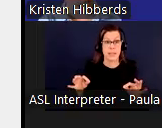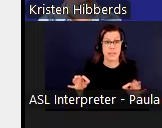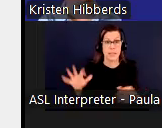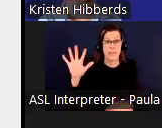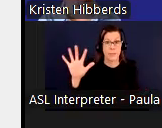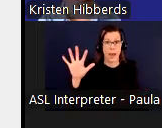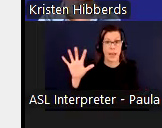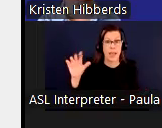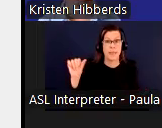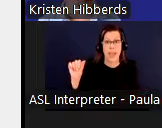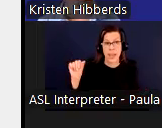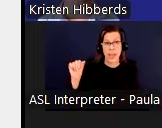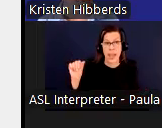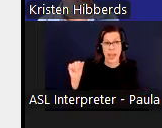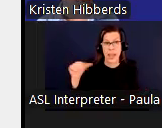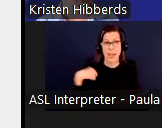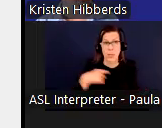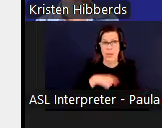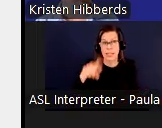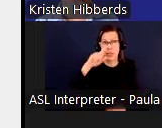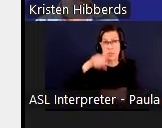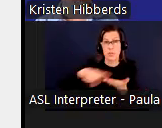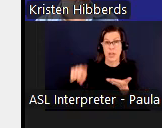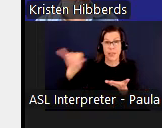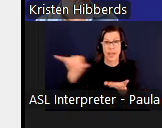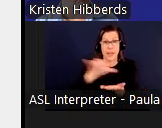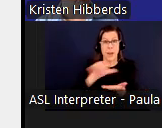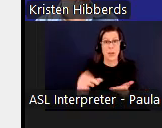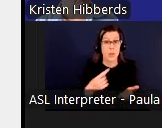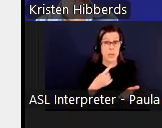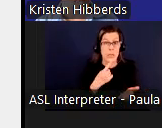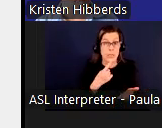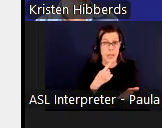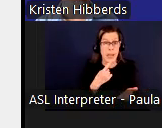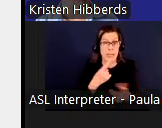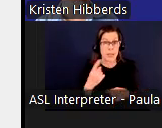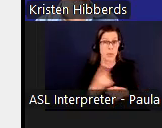we need to make sure that that also says reasonable cause to believe.